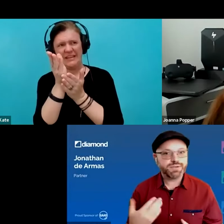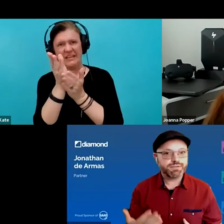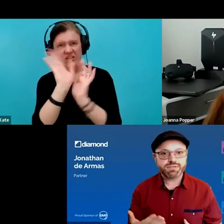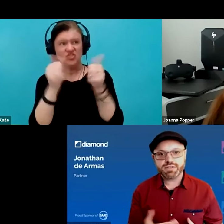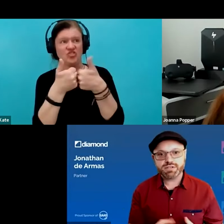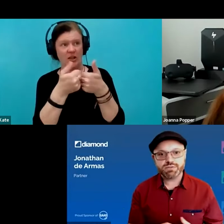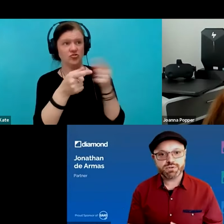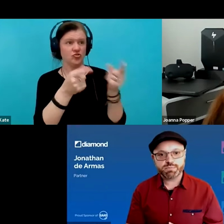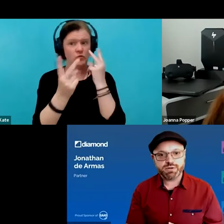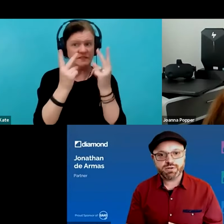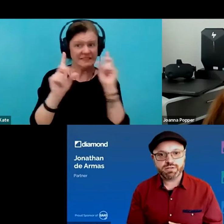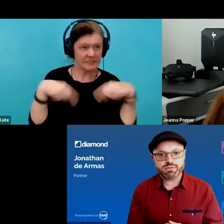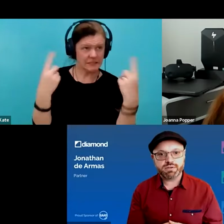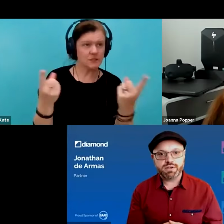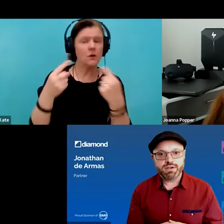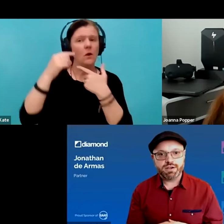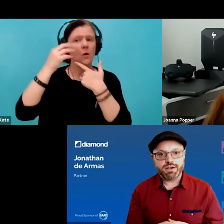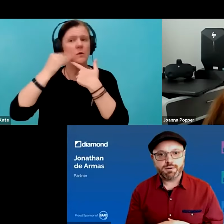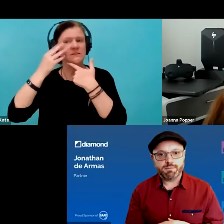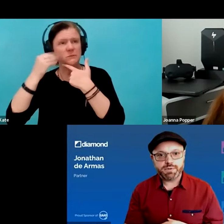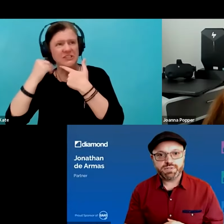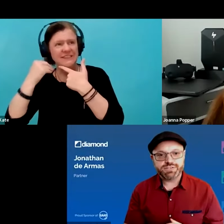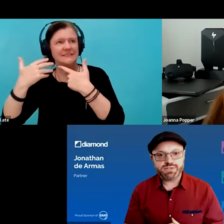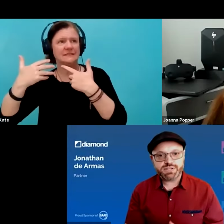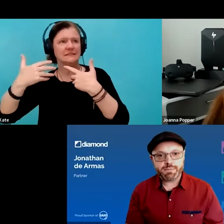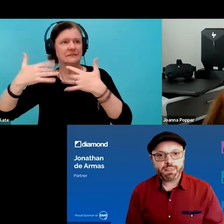be have seen or experience in the industry.